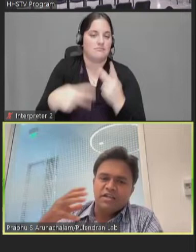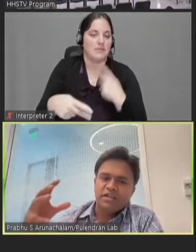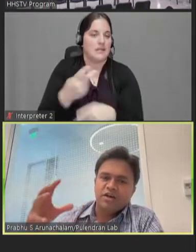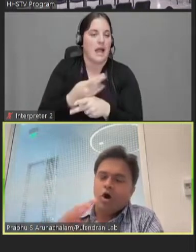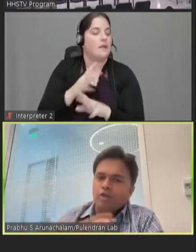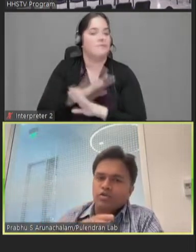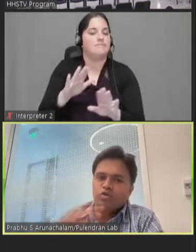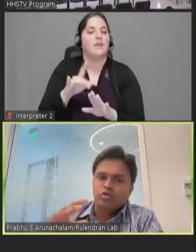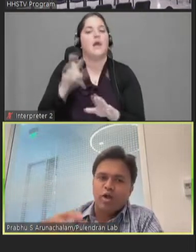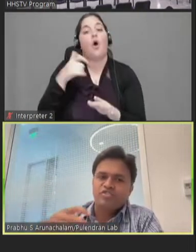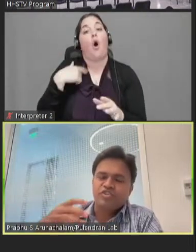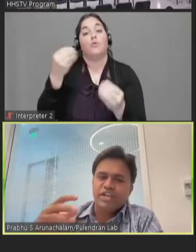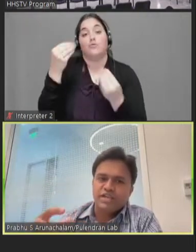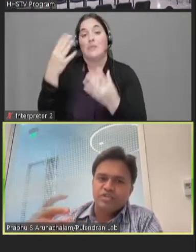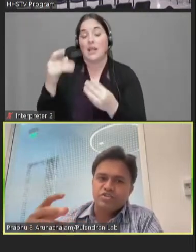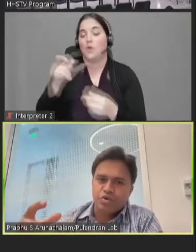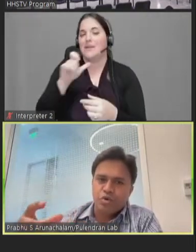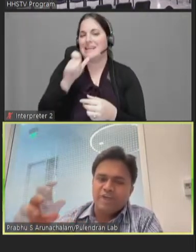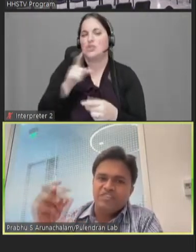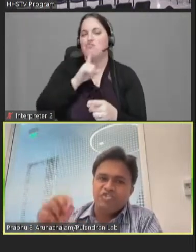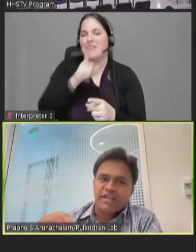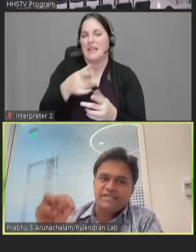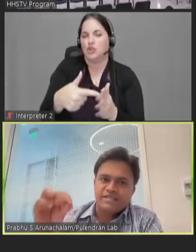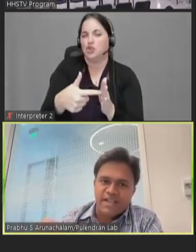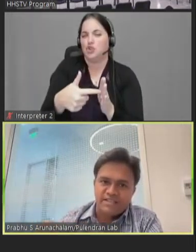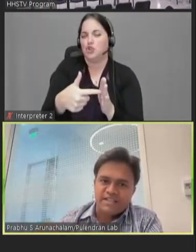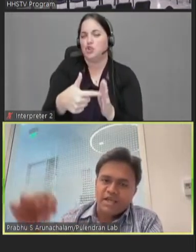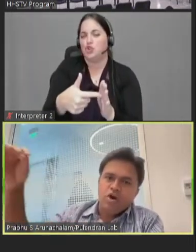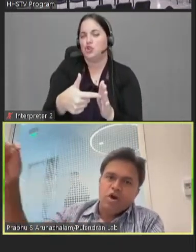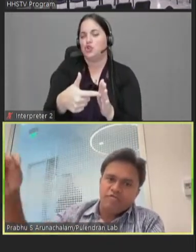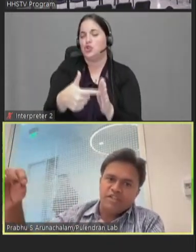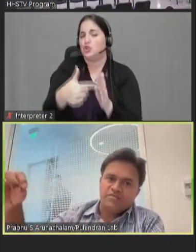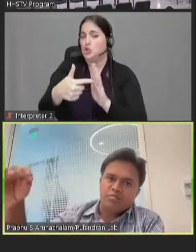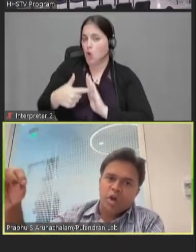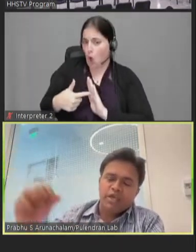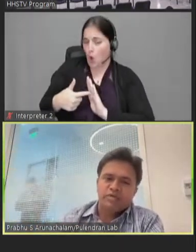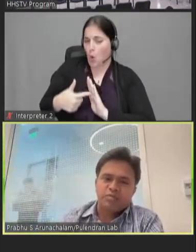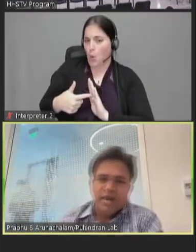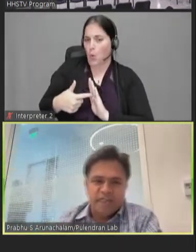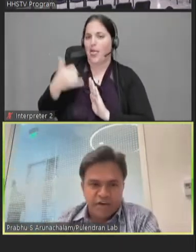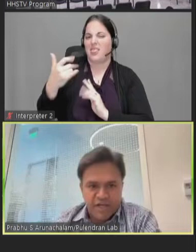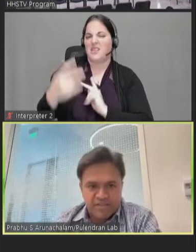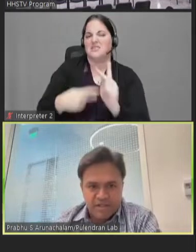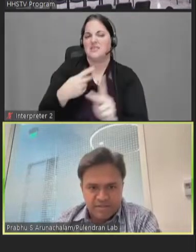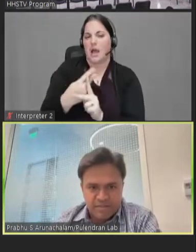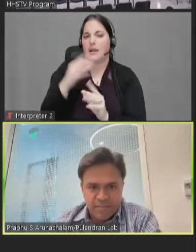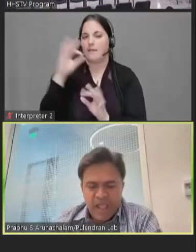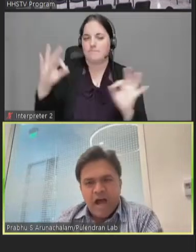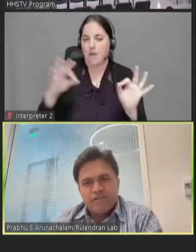data also do not really show a direct sensing of these molecules by dendritic cells. And